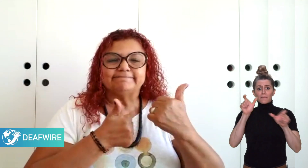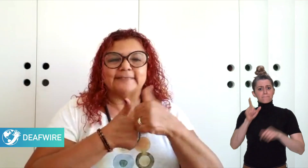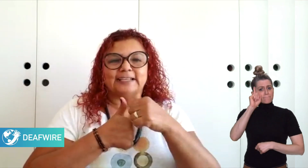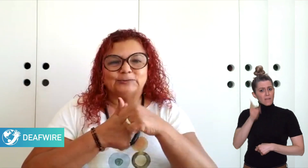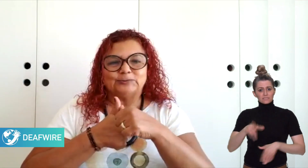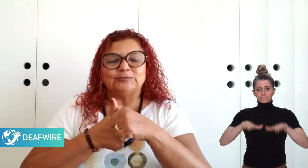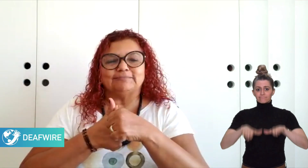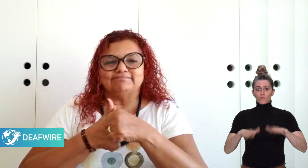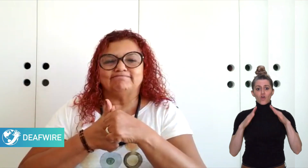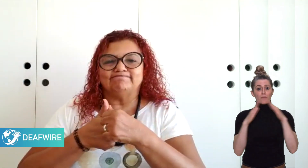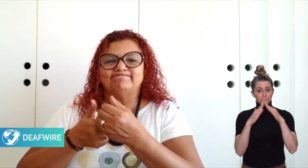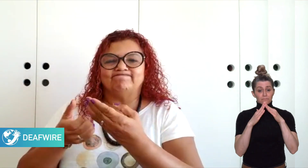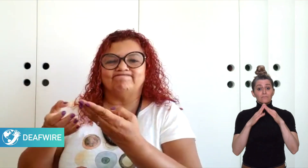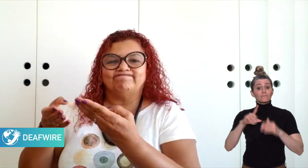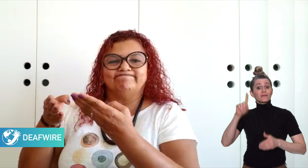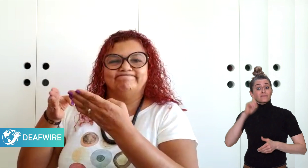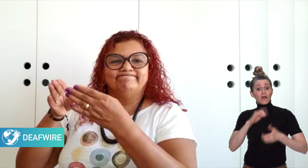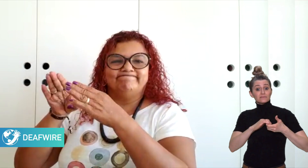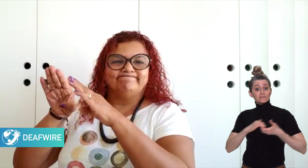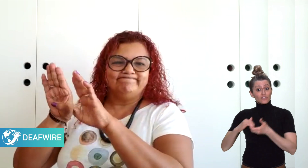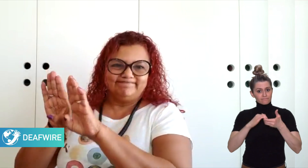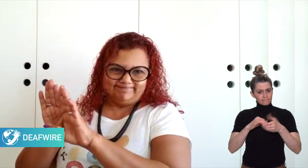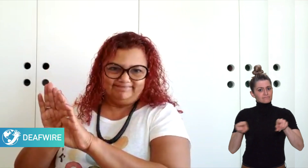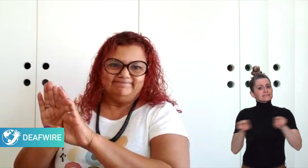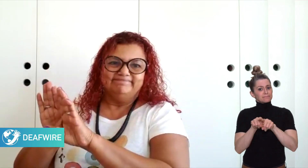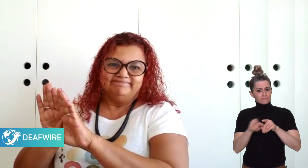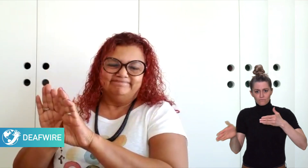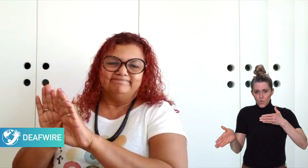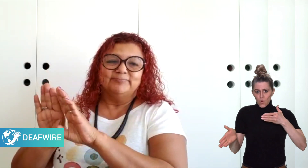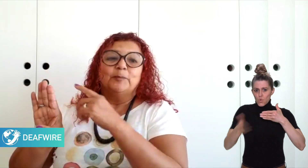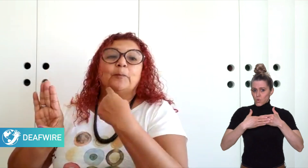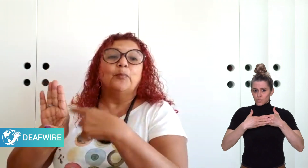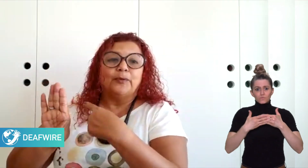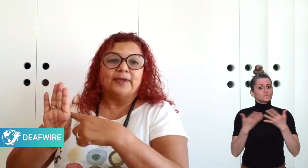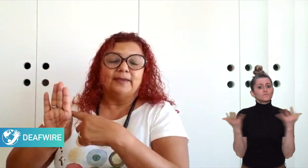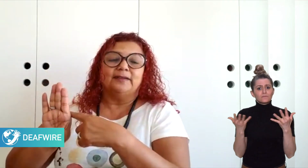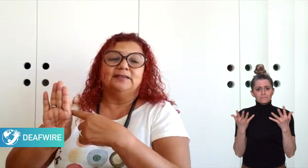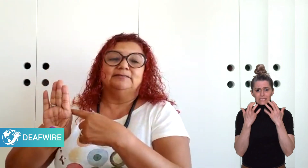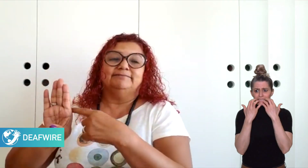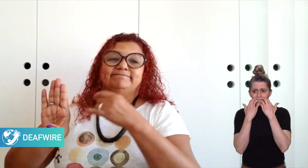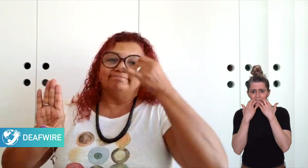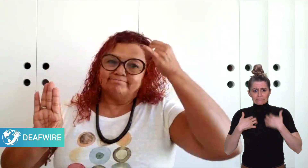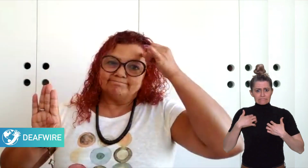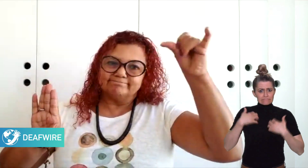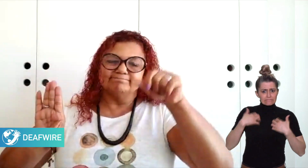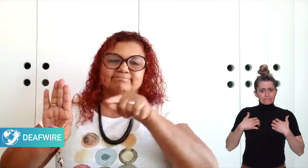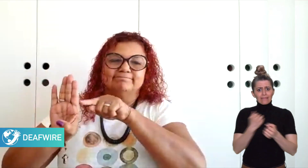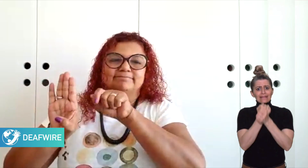to stay home. The Deaf association also closed down due